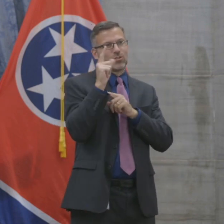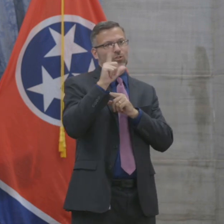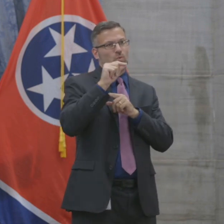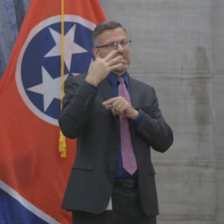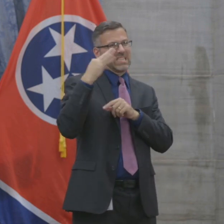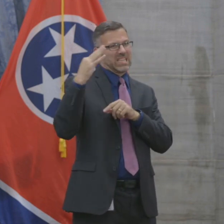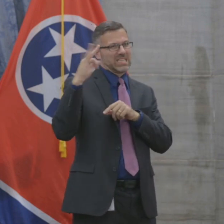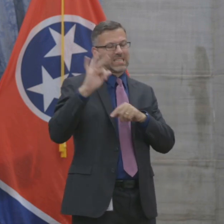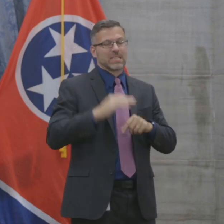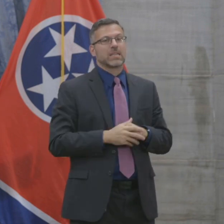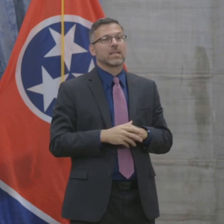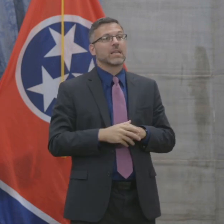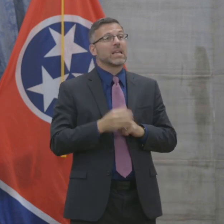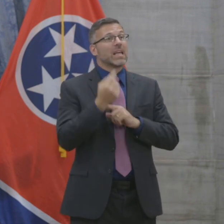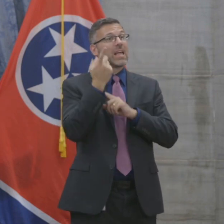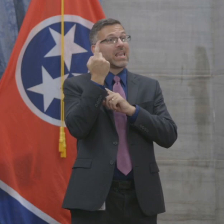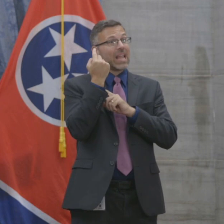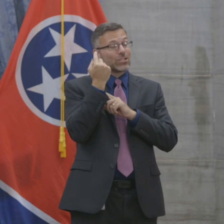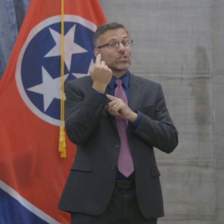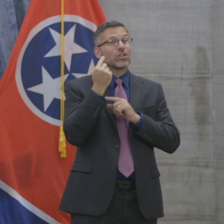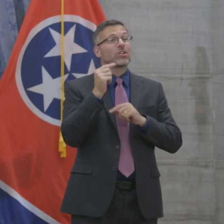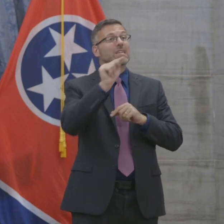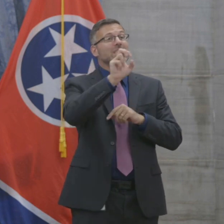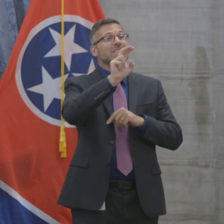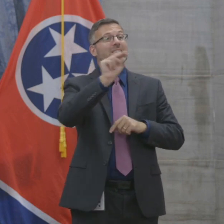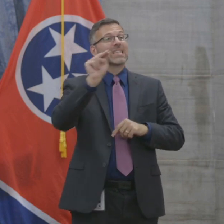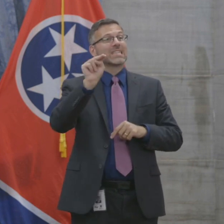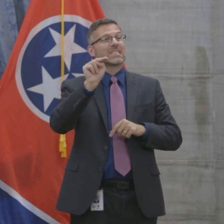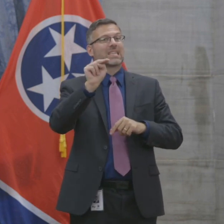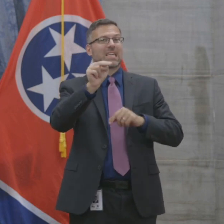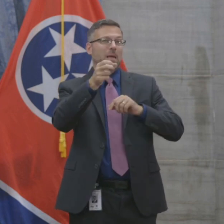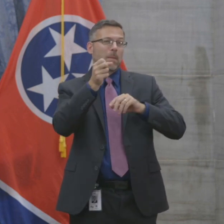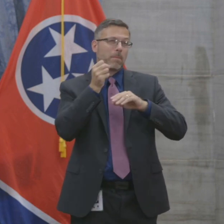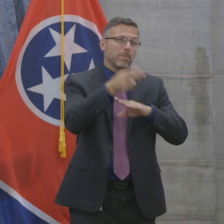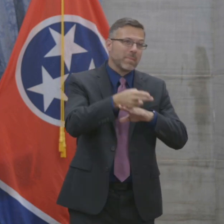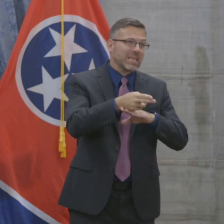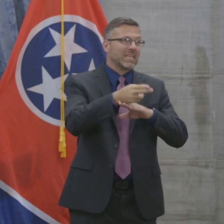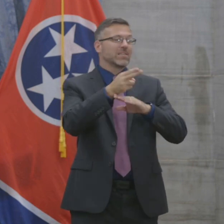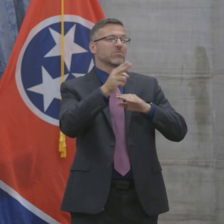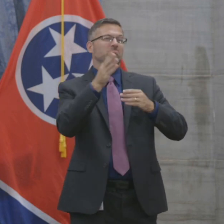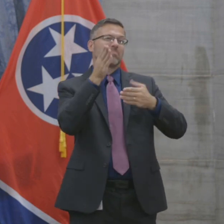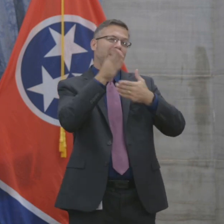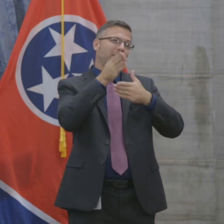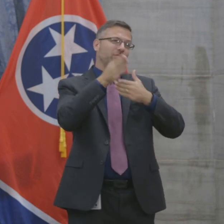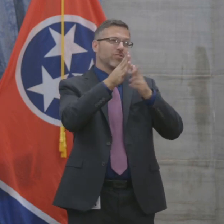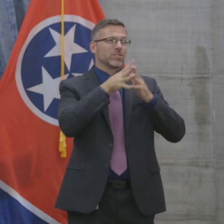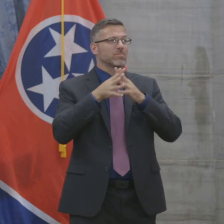in our state. And so we are encouraged when that sector of our economy is doing well. Commissioner Ezell, why don't